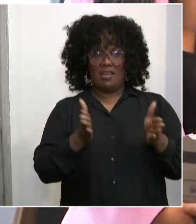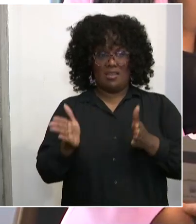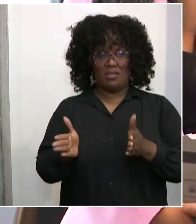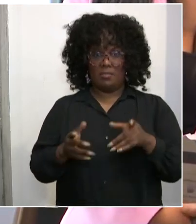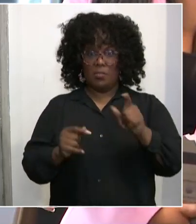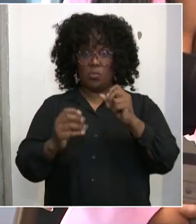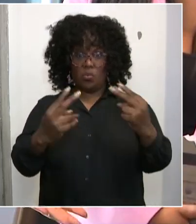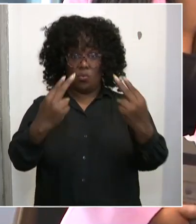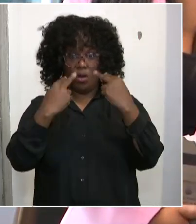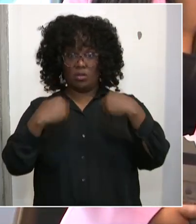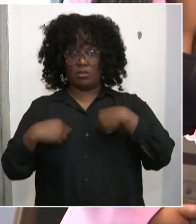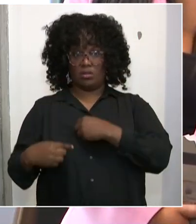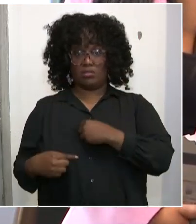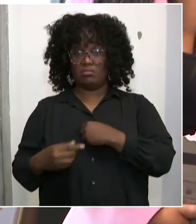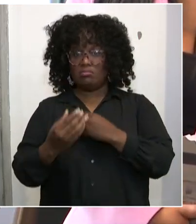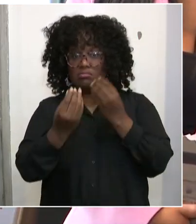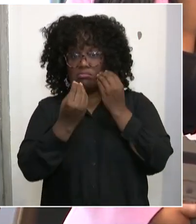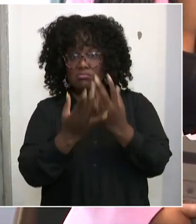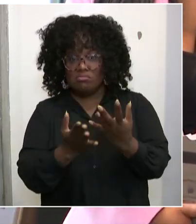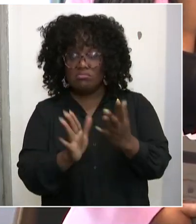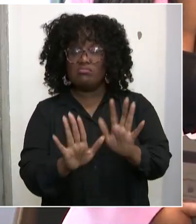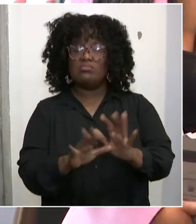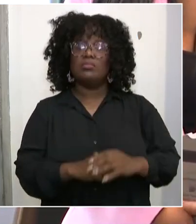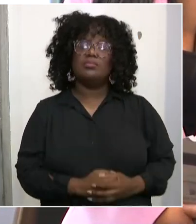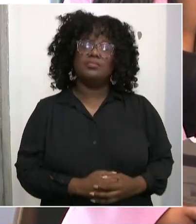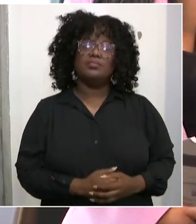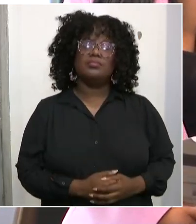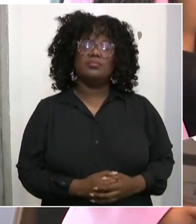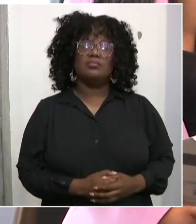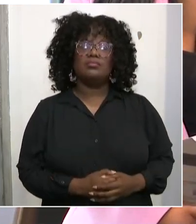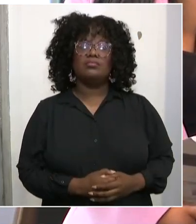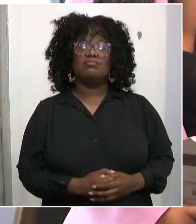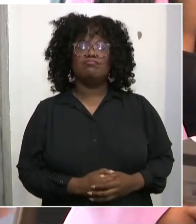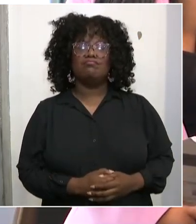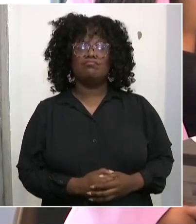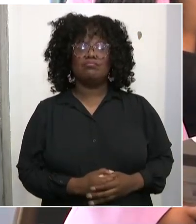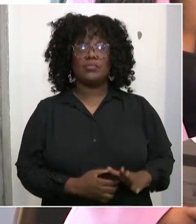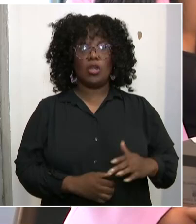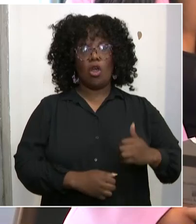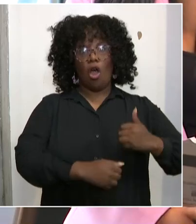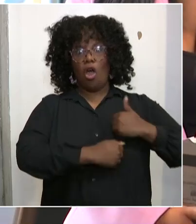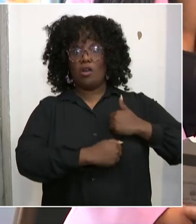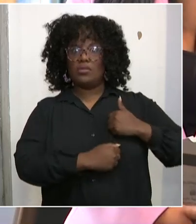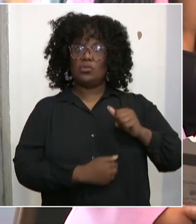This is gonna be it sounds like the Army 250 and the display of equipment